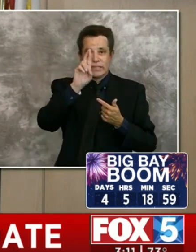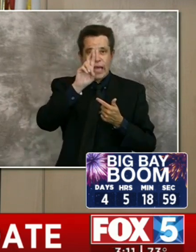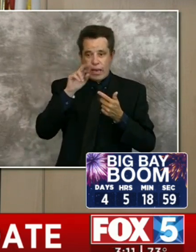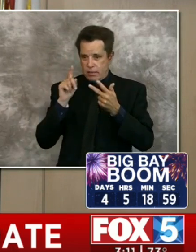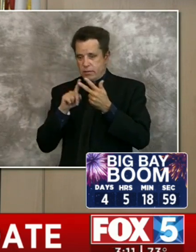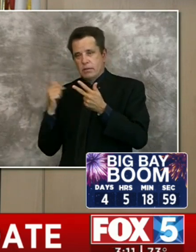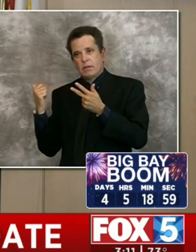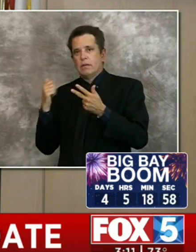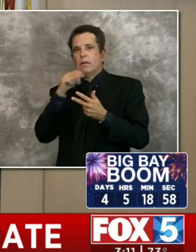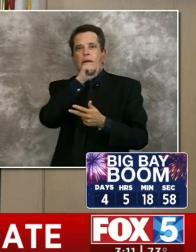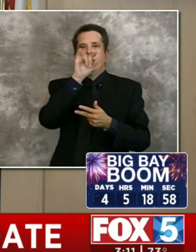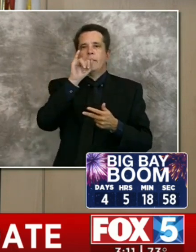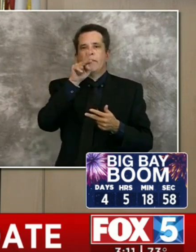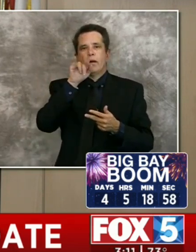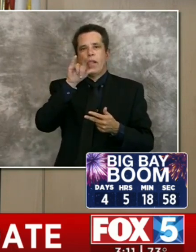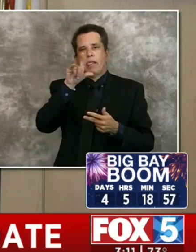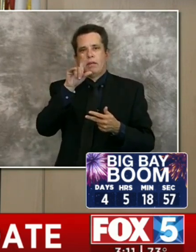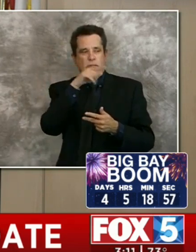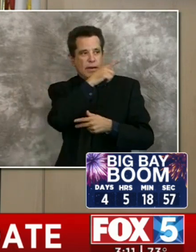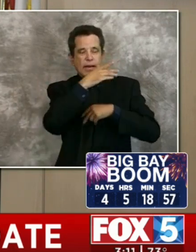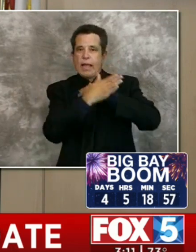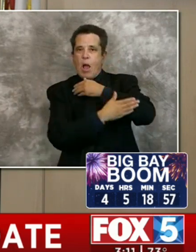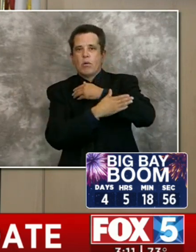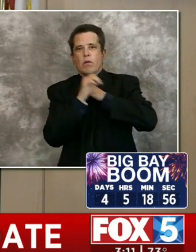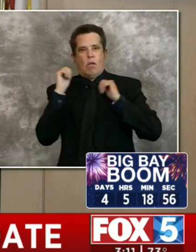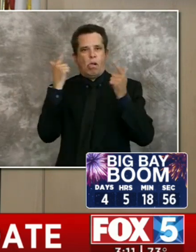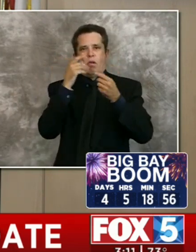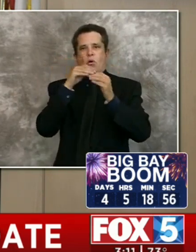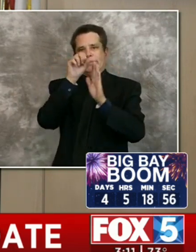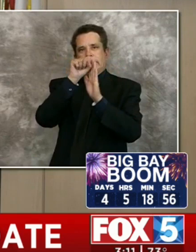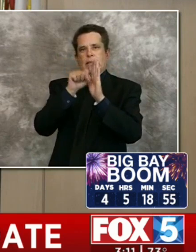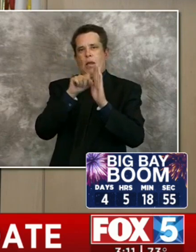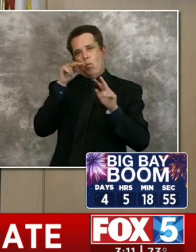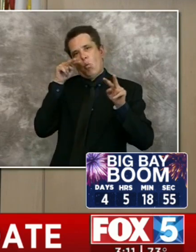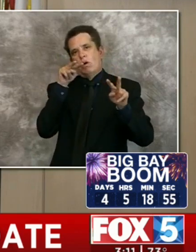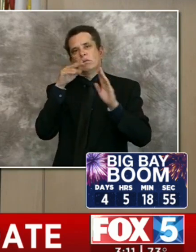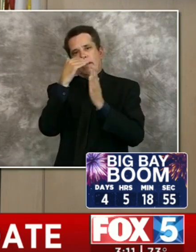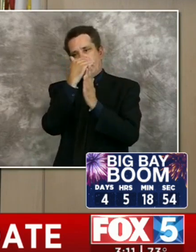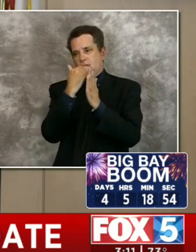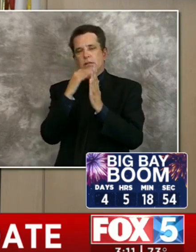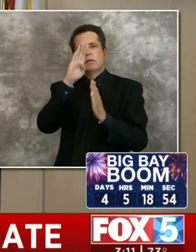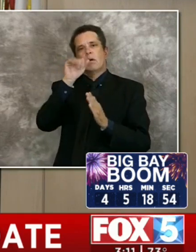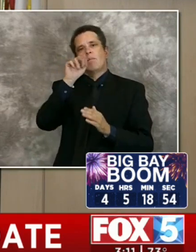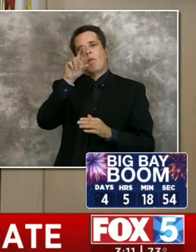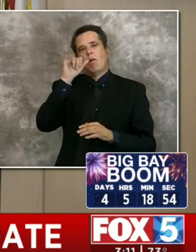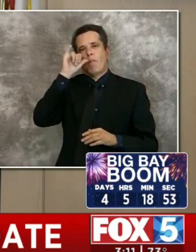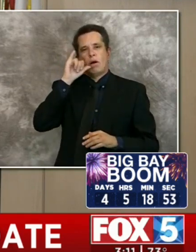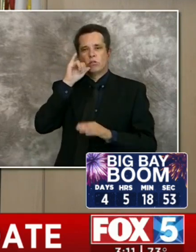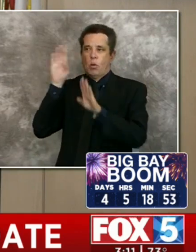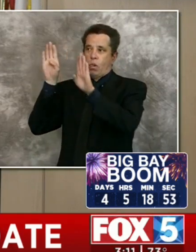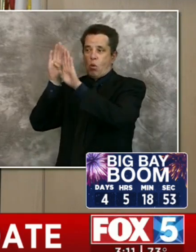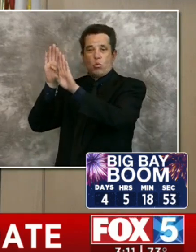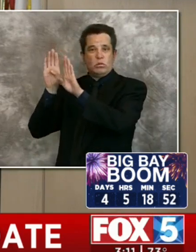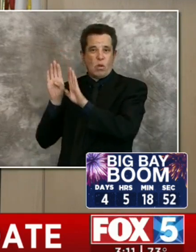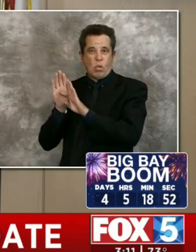SURROUNDING COUNTIES LOS ANGELES ORANGE COUNTY. RIVERSIDE AND IMPERIAL